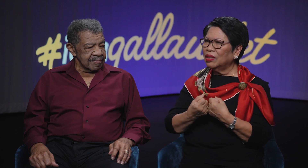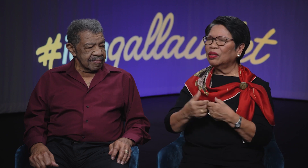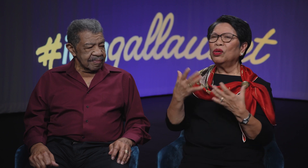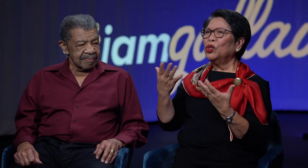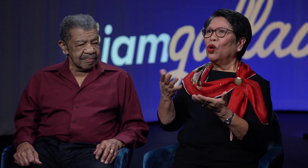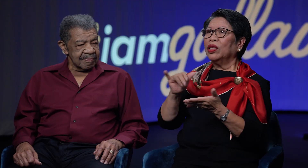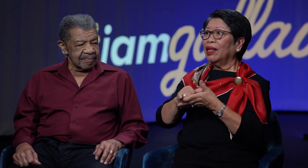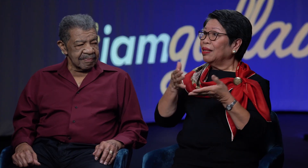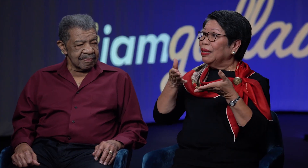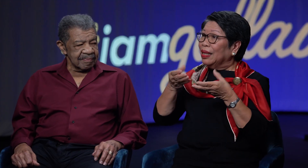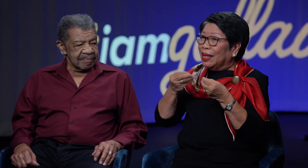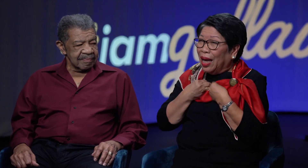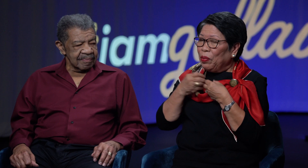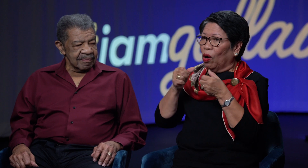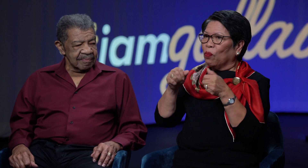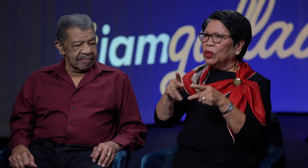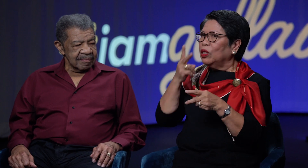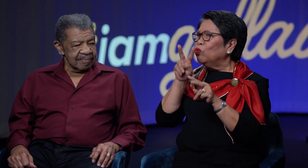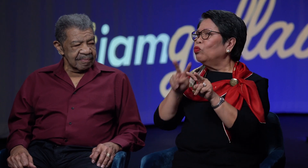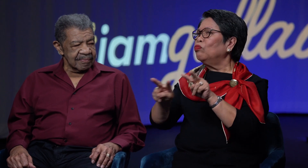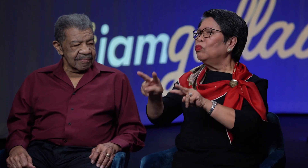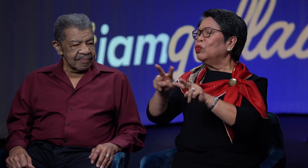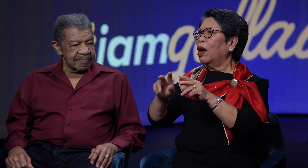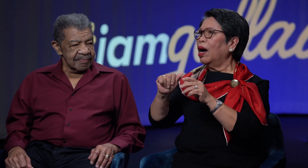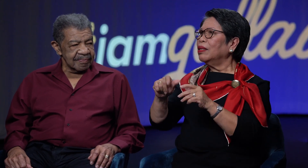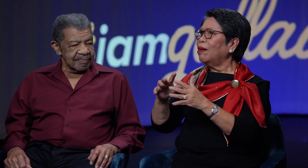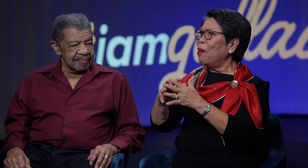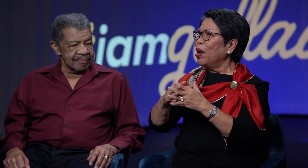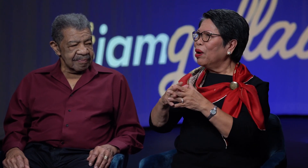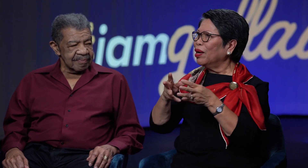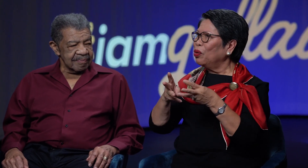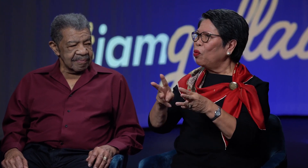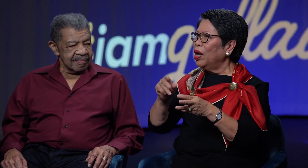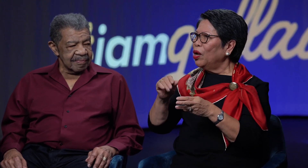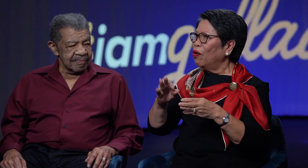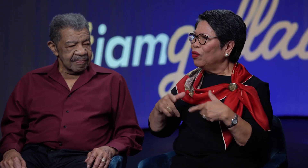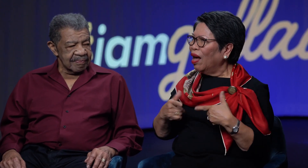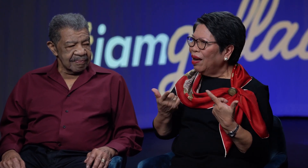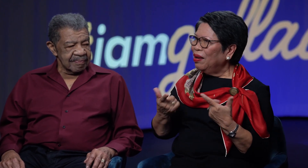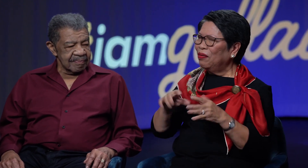This gave me the opportunity to observe the American way of life,